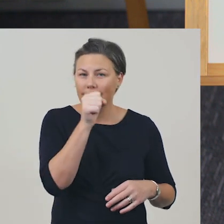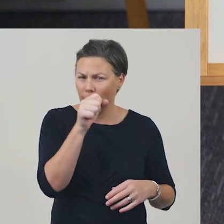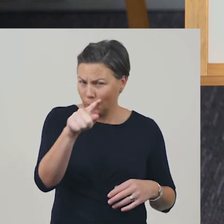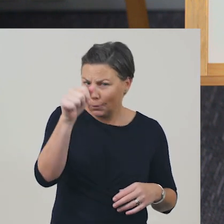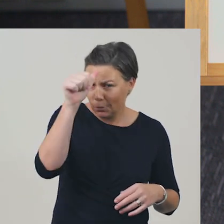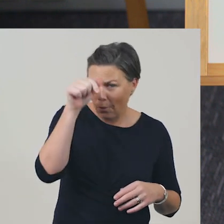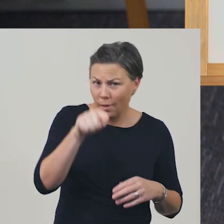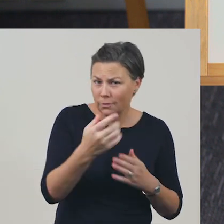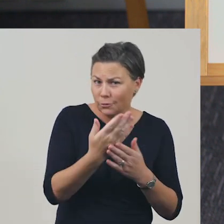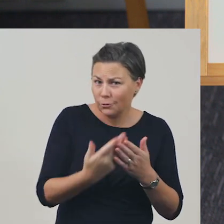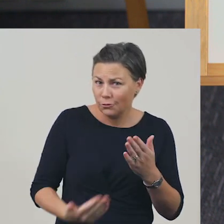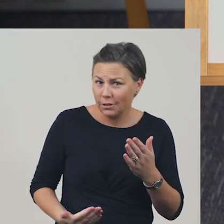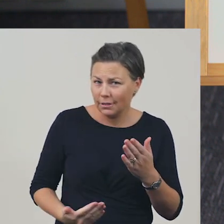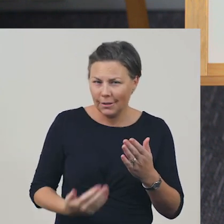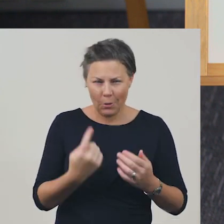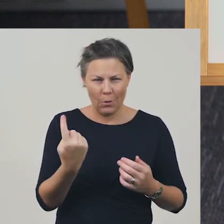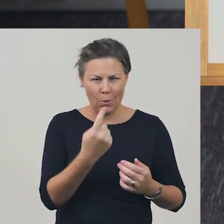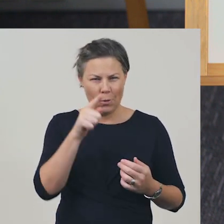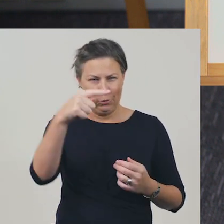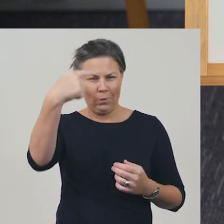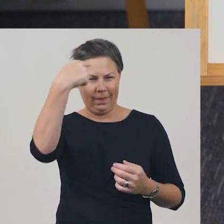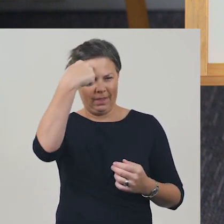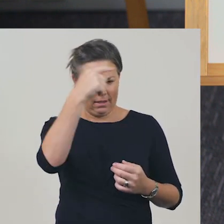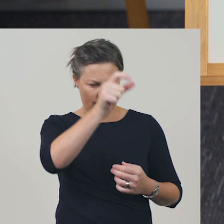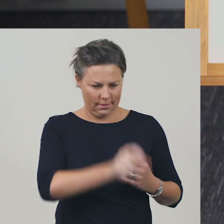Who do you think the characters in the story are?